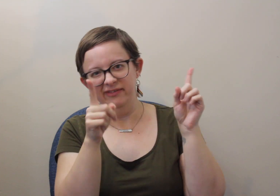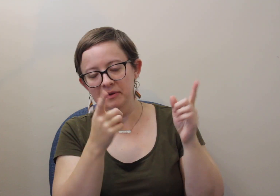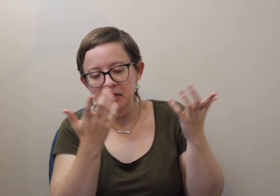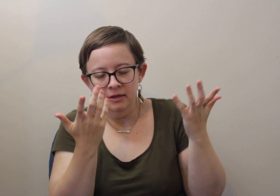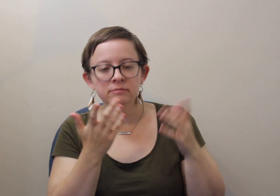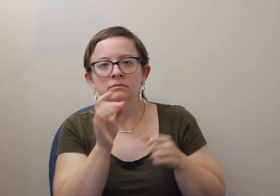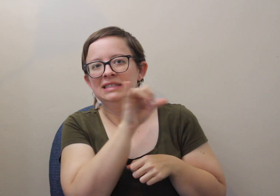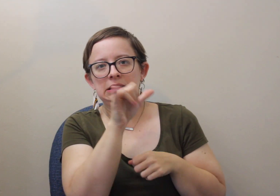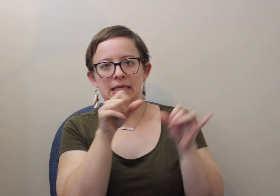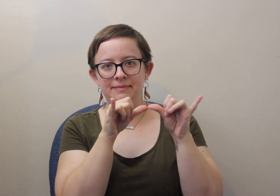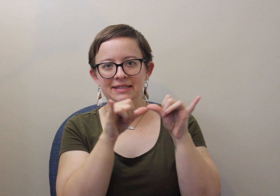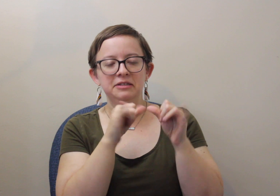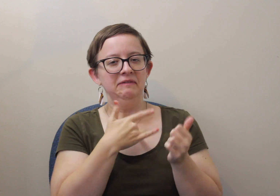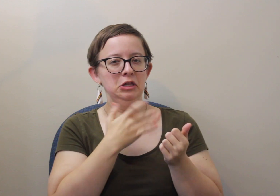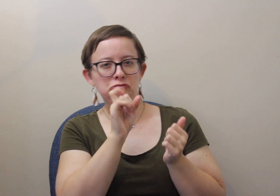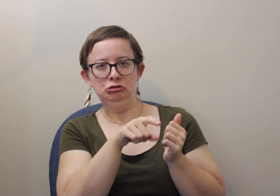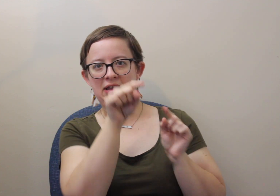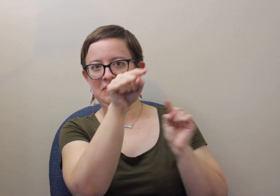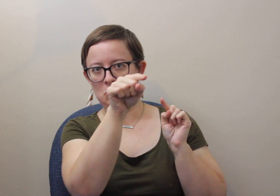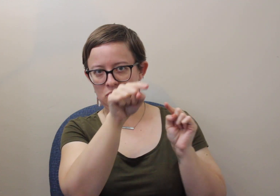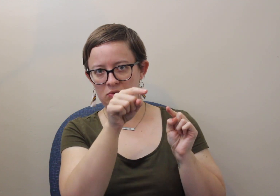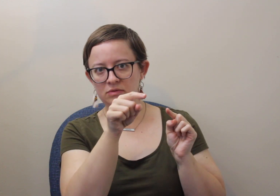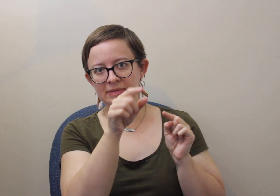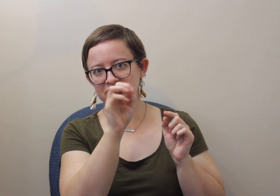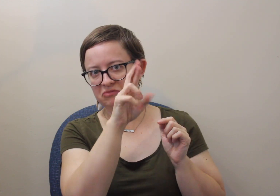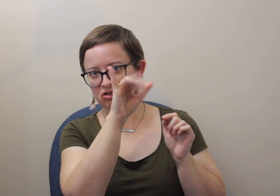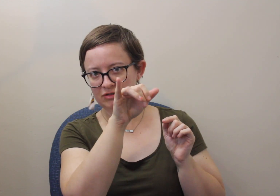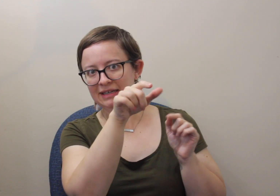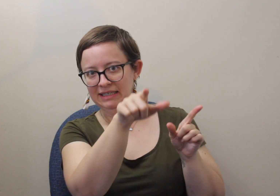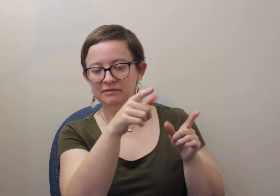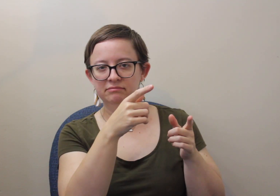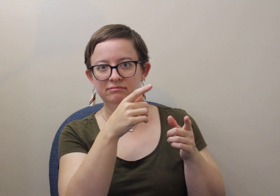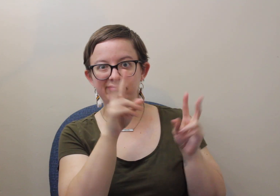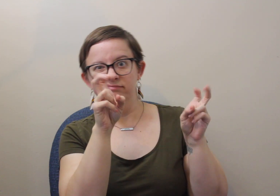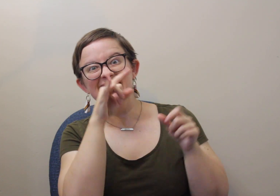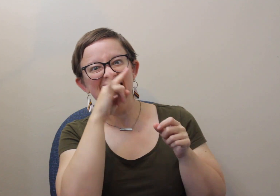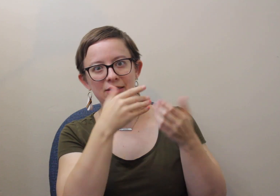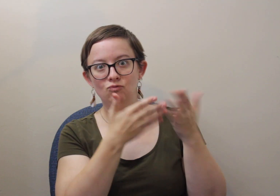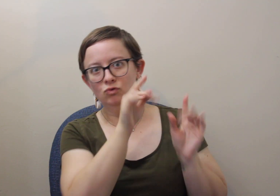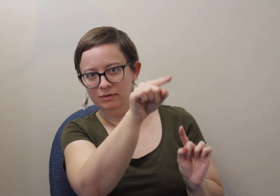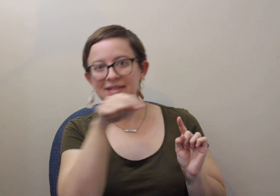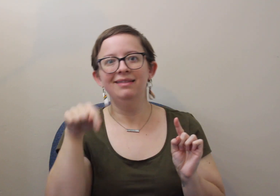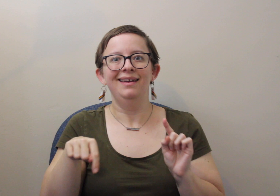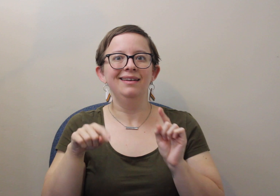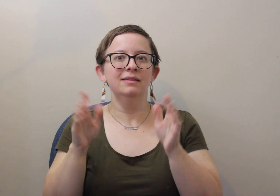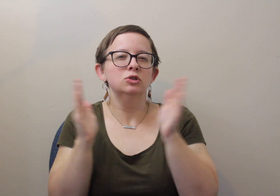Like the closets are different, but other than that they're similar size. I feel like those two you know, the nursery should be like the kid's rooms.